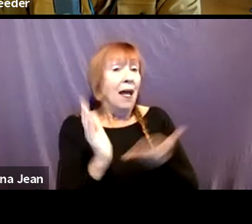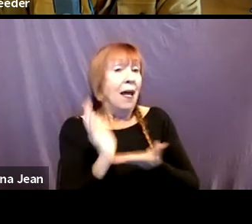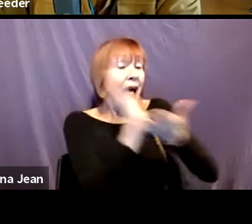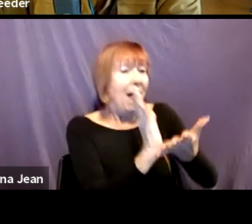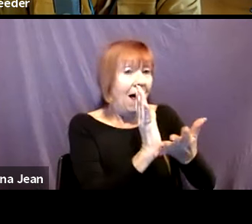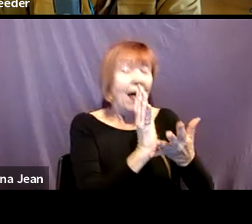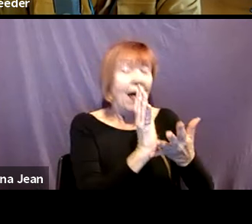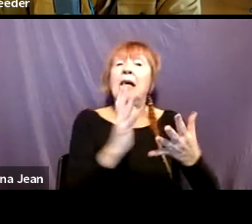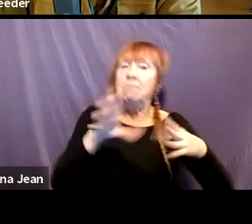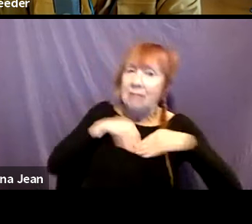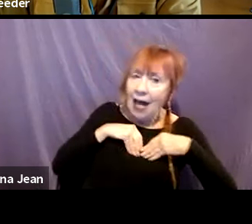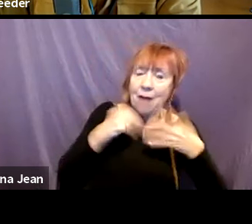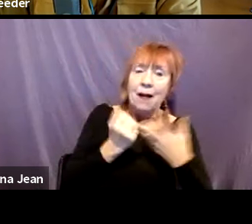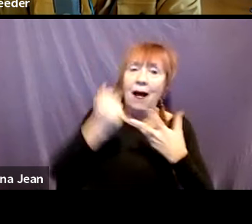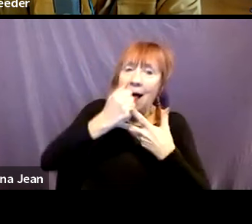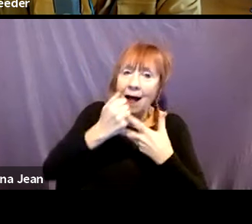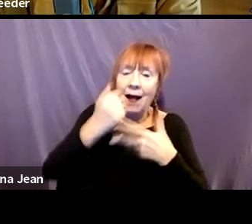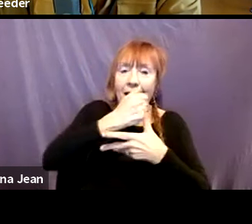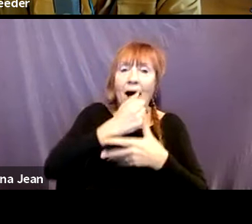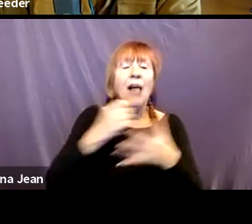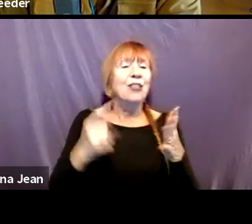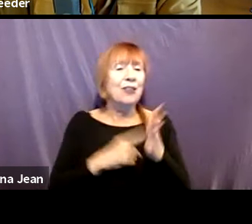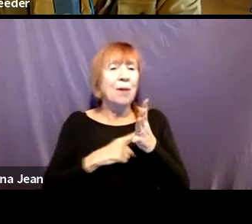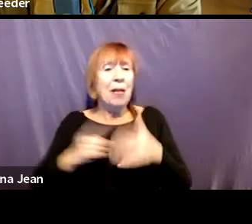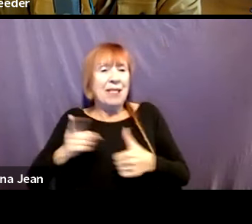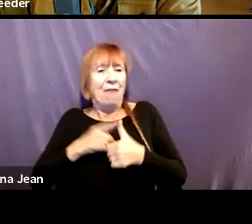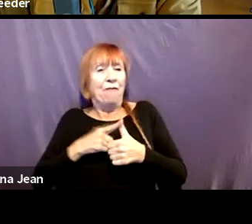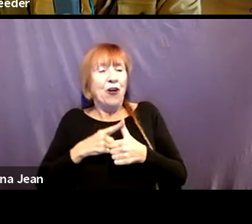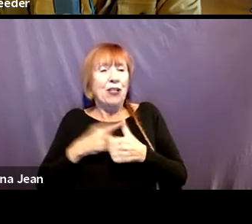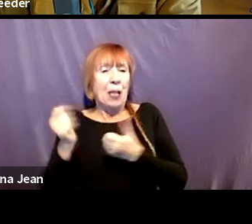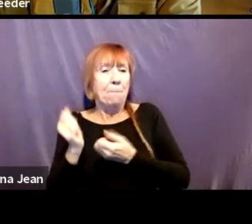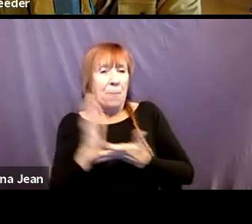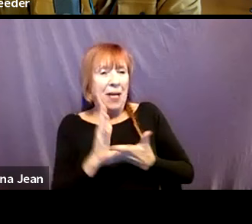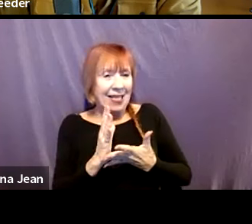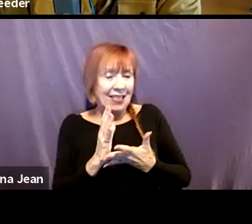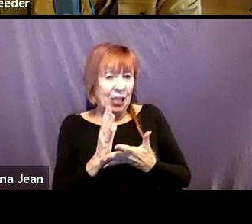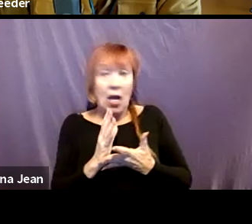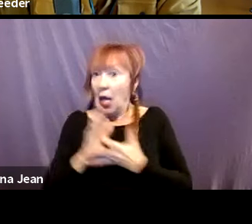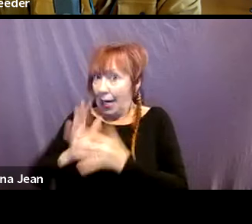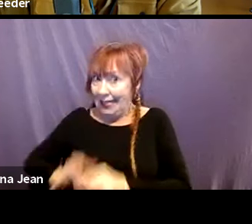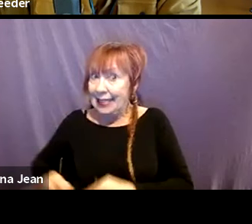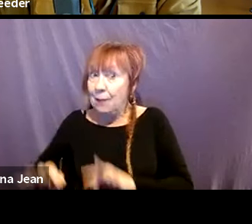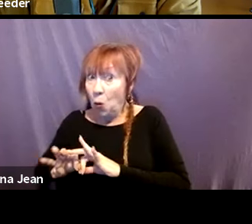I'll actually leave out a lot of stuff that, to me, is like really important, and I wanna talk about it,